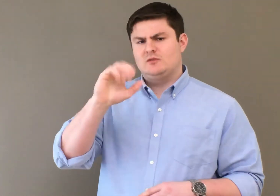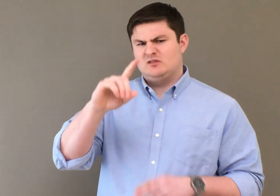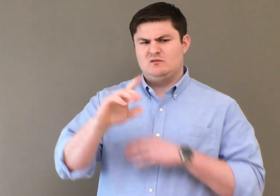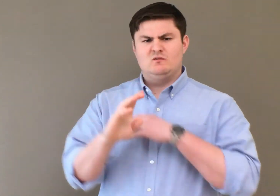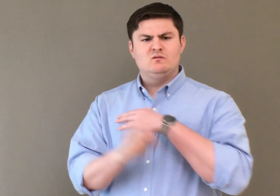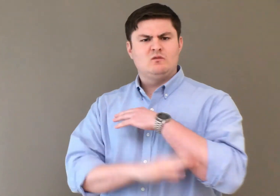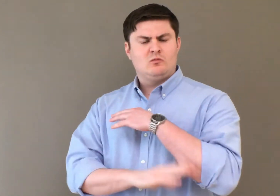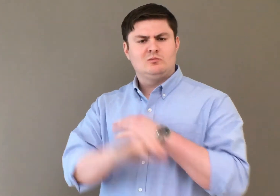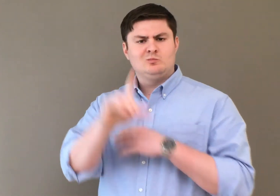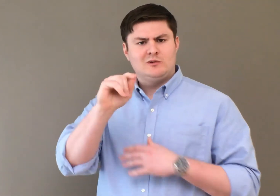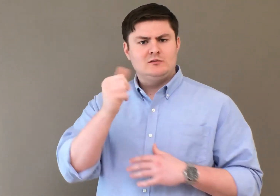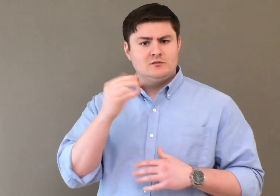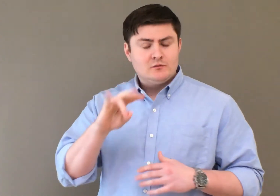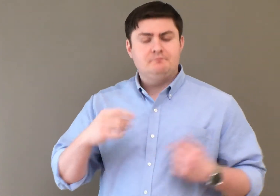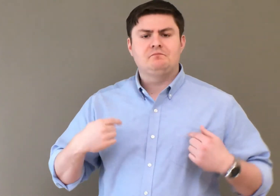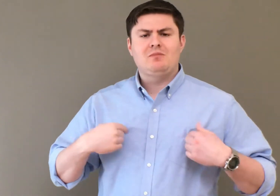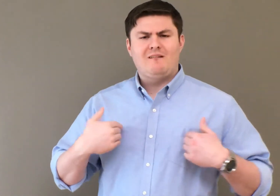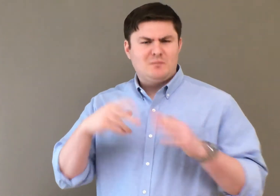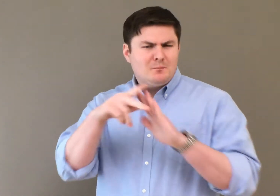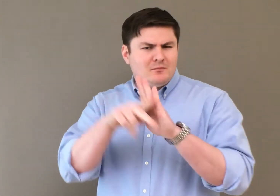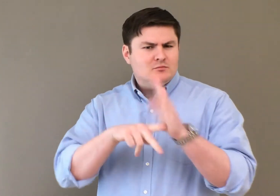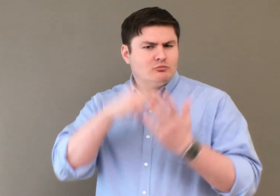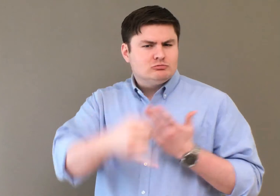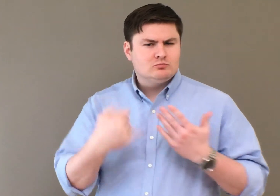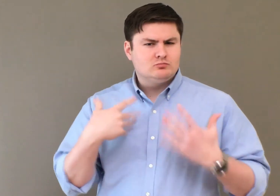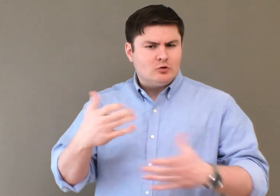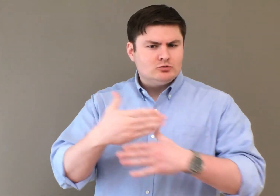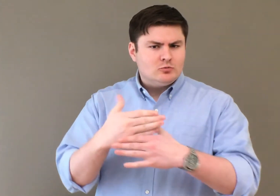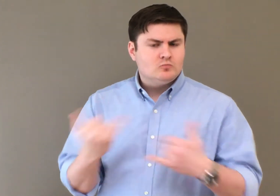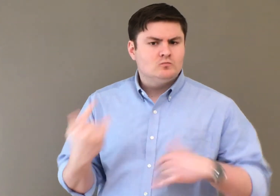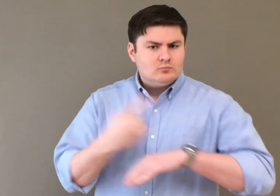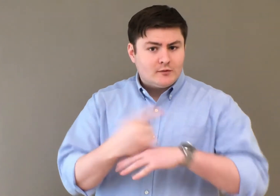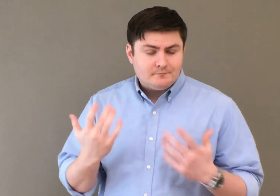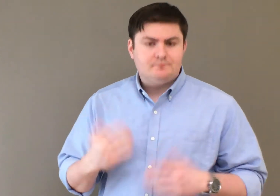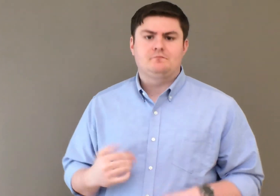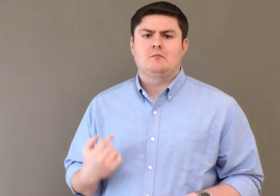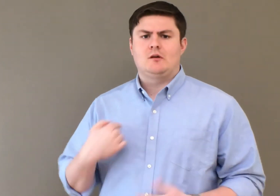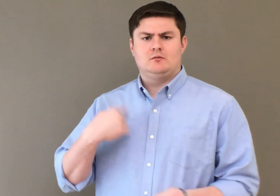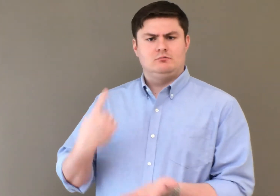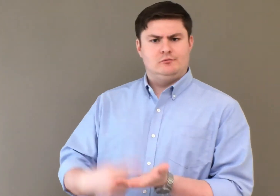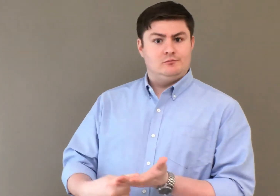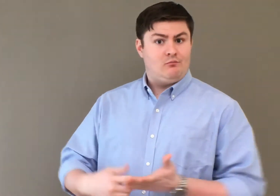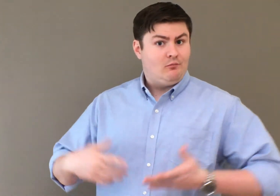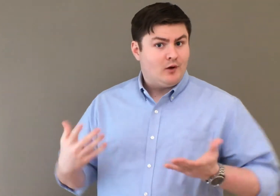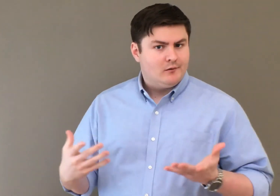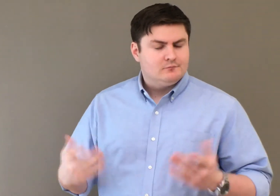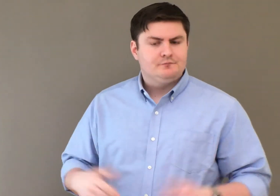intern at CSD in Fall of 2017. I want to share a policy project with you regarding Early